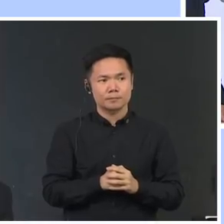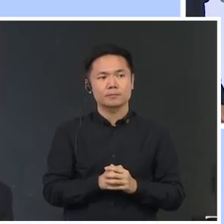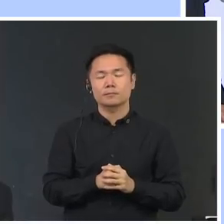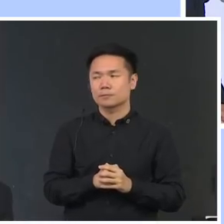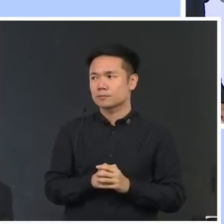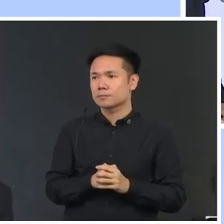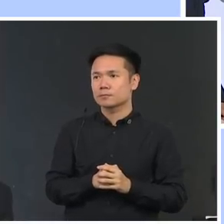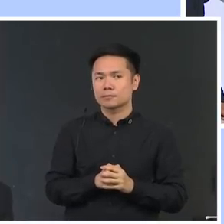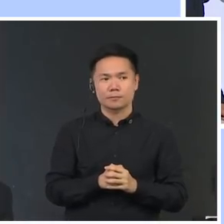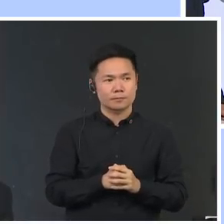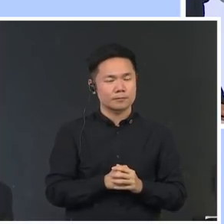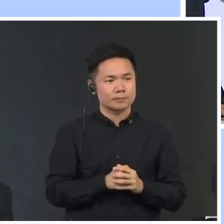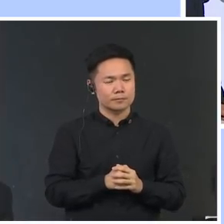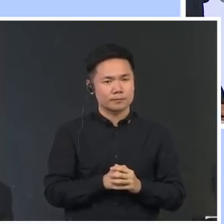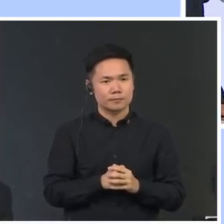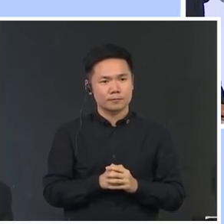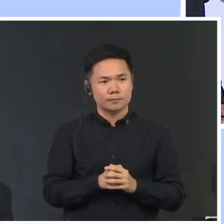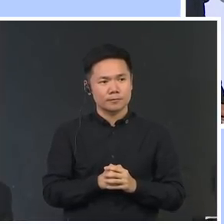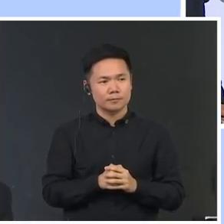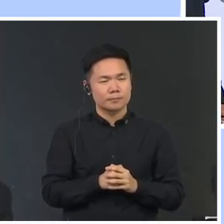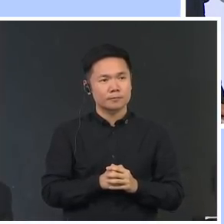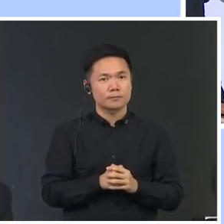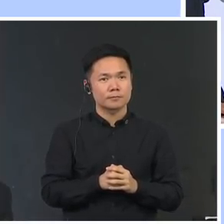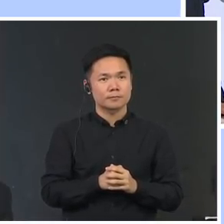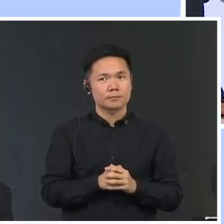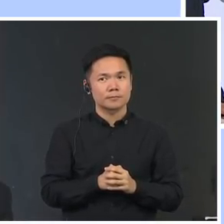Article 3 states that it's possible to choose their language, including sign language.